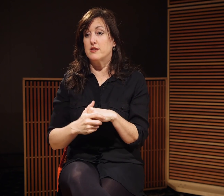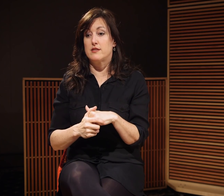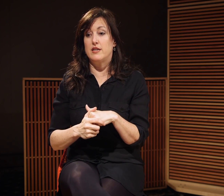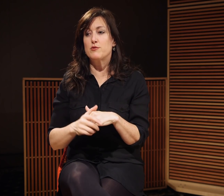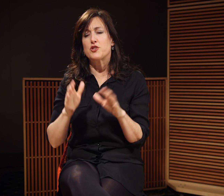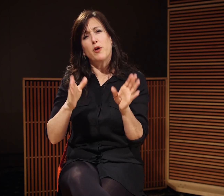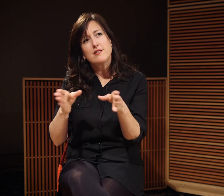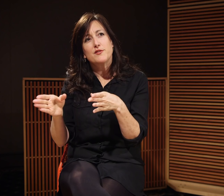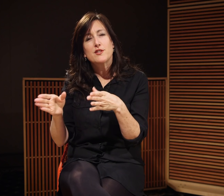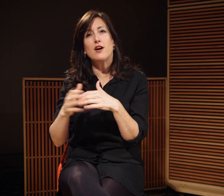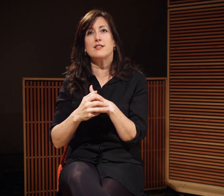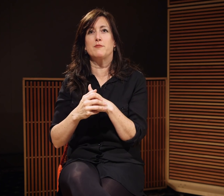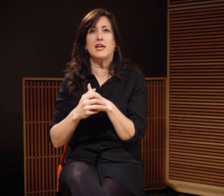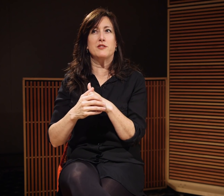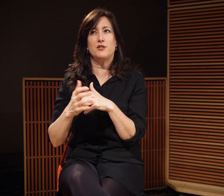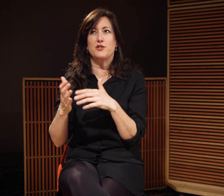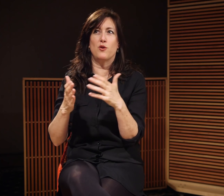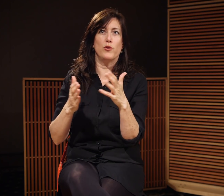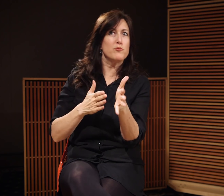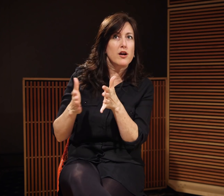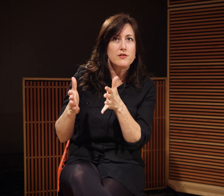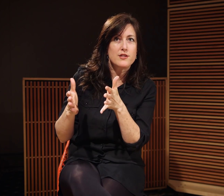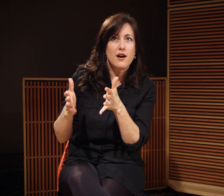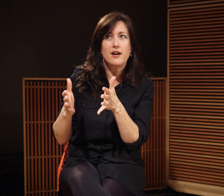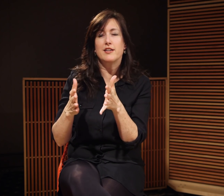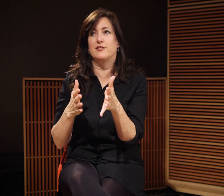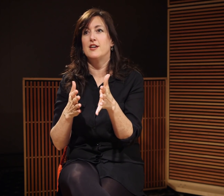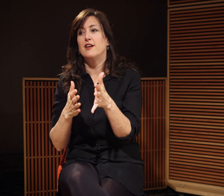it was just parts of songs sometimes and you didn't know which part of the song.